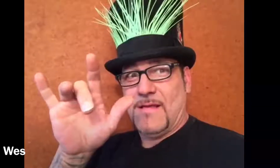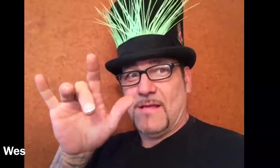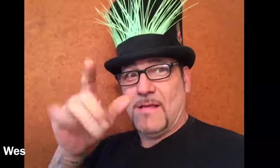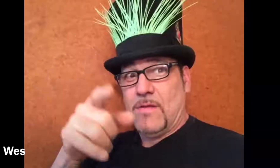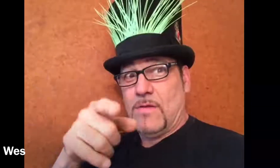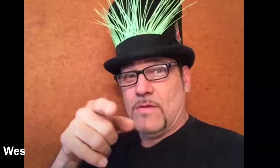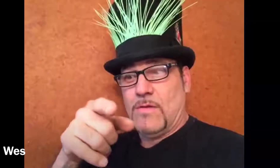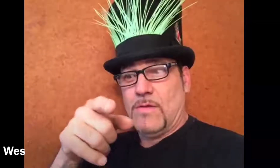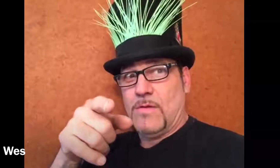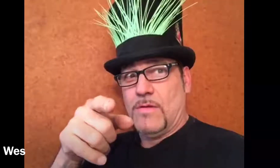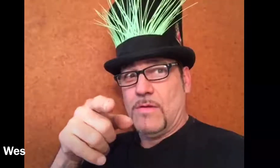You